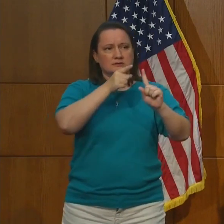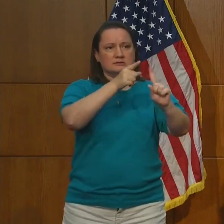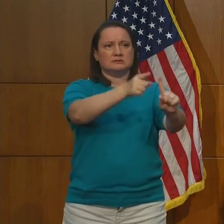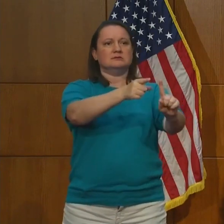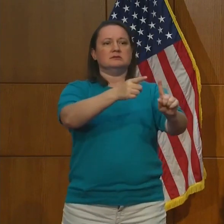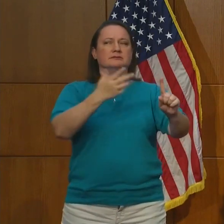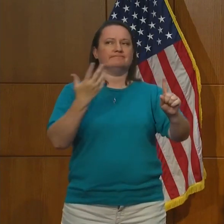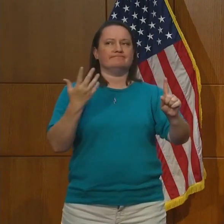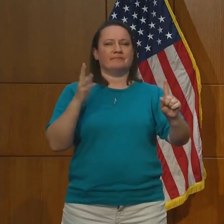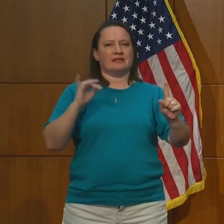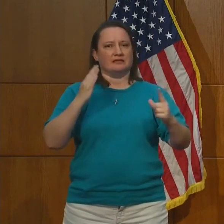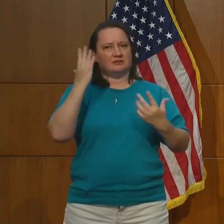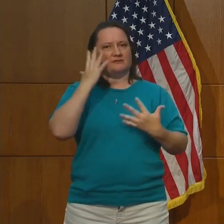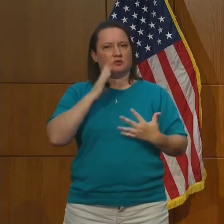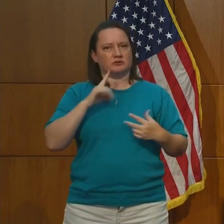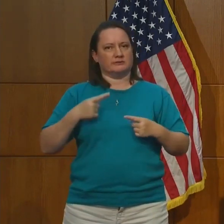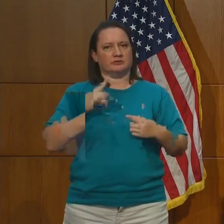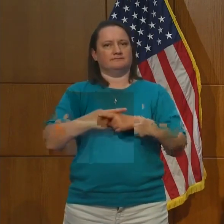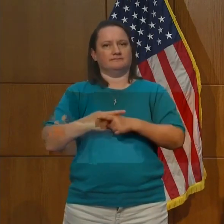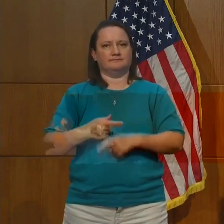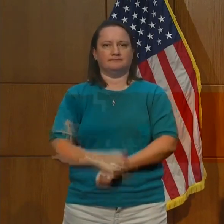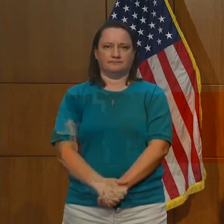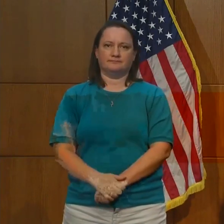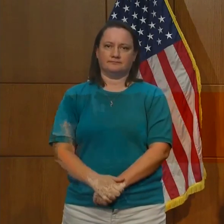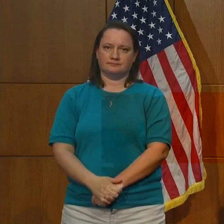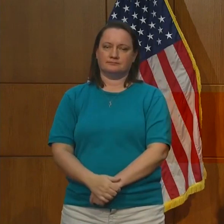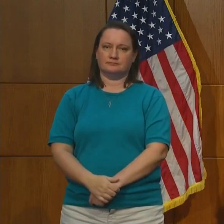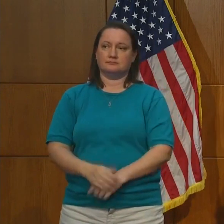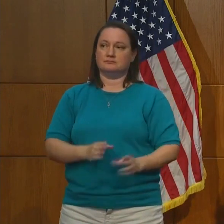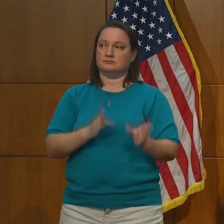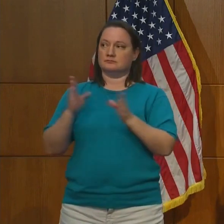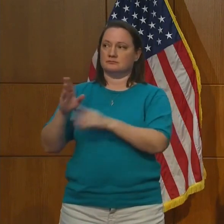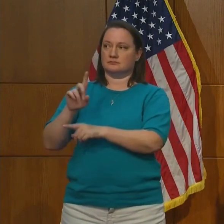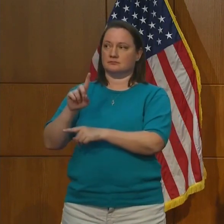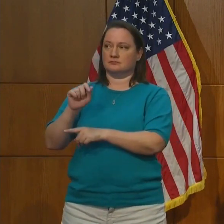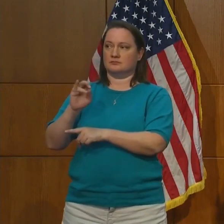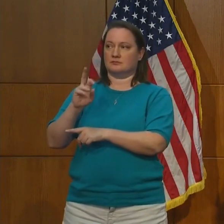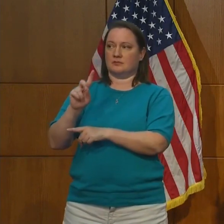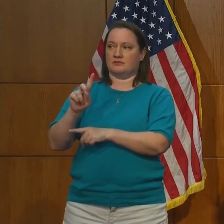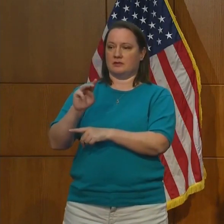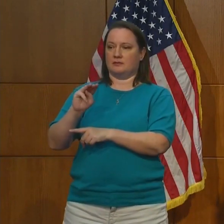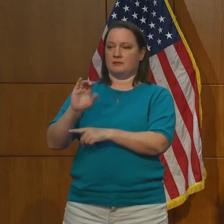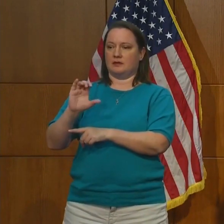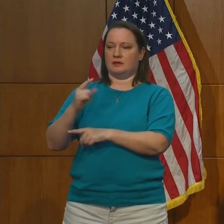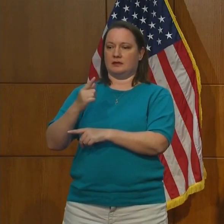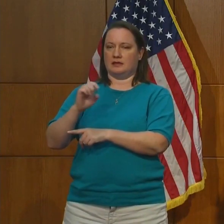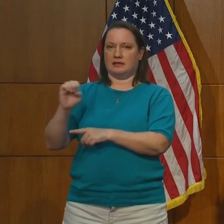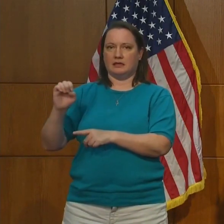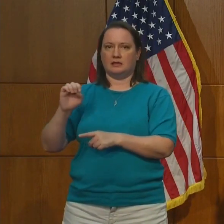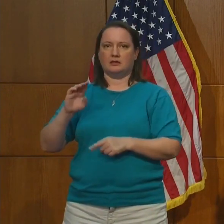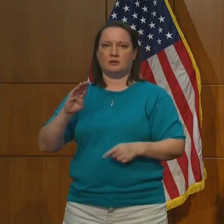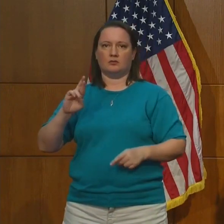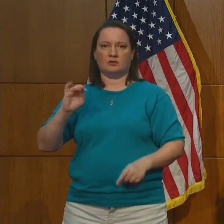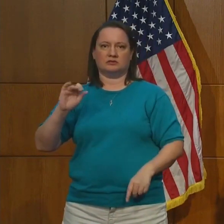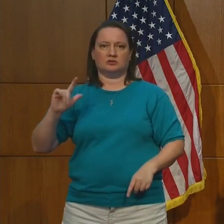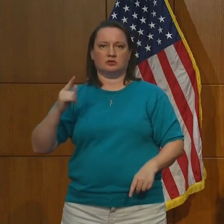LIKE MY- TO OF COURSE TO SEND OUR CHILDREN BACK TO AGAIN